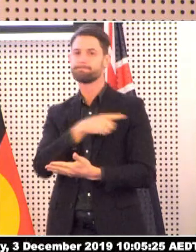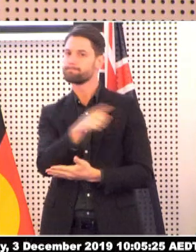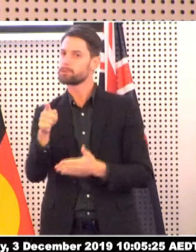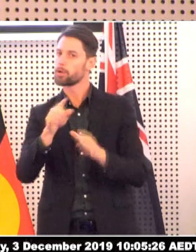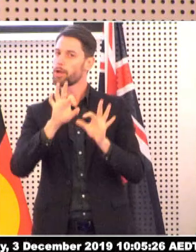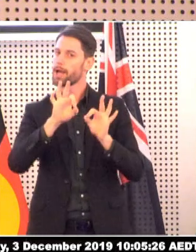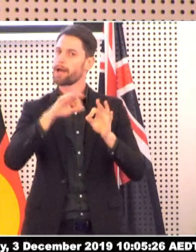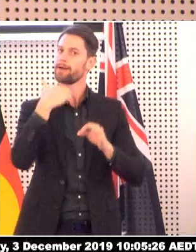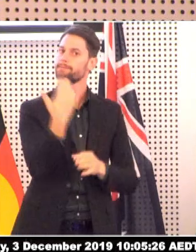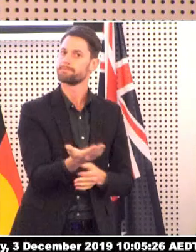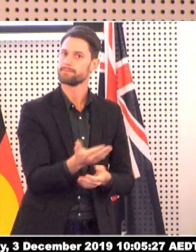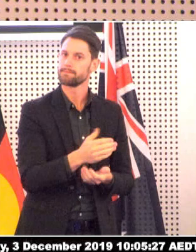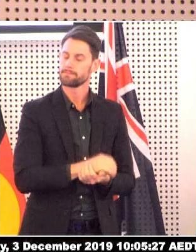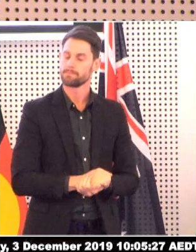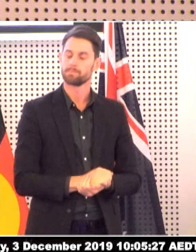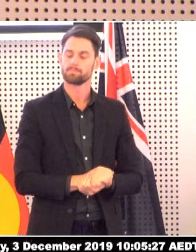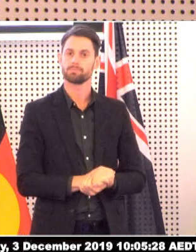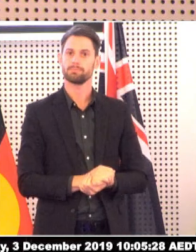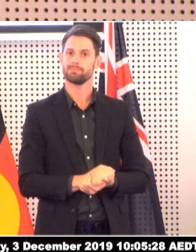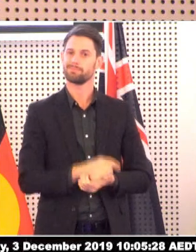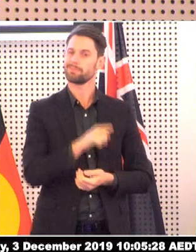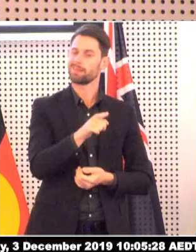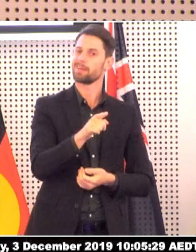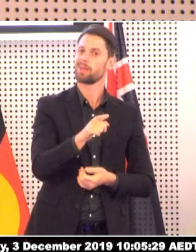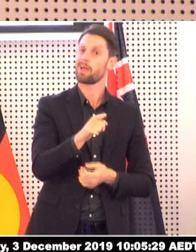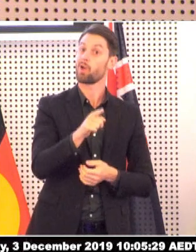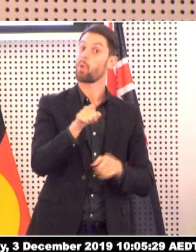And they are significantly underrepresented at the highest levels